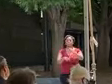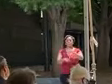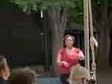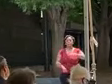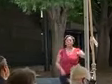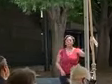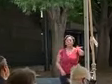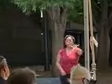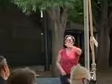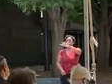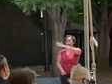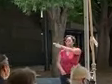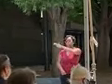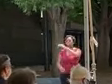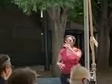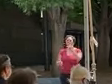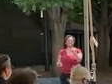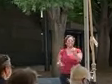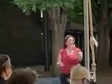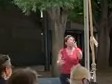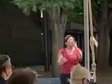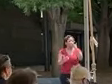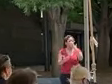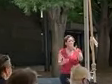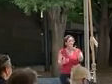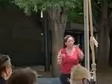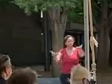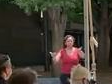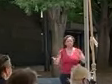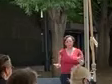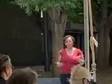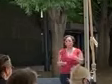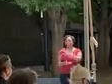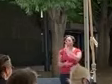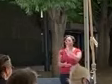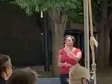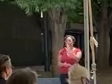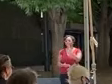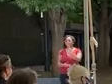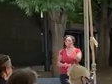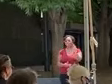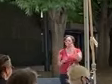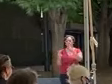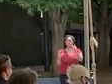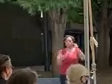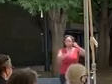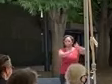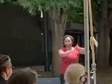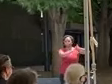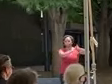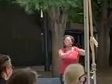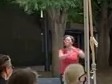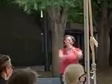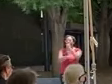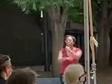it is my pleasure to welcome you to the Franklin Delano Roosevelt Memorial. And don't tell the other memorials, but this is my favorite.